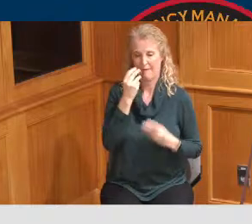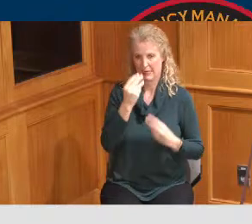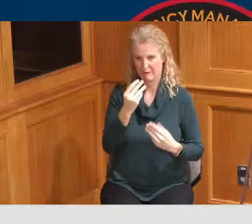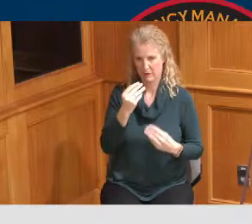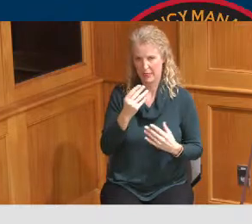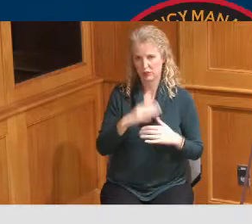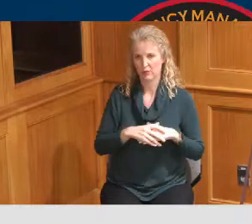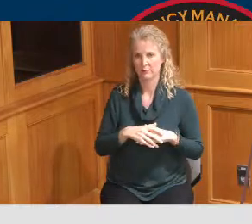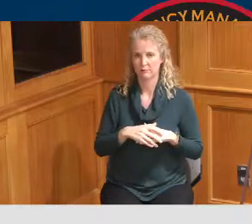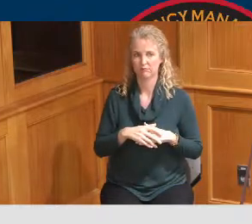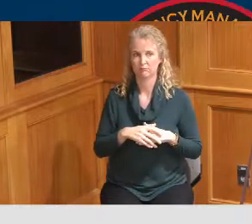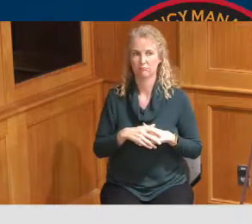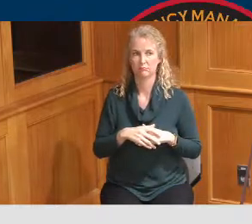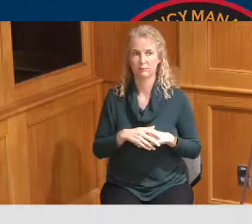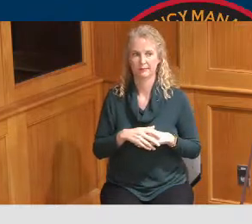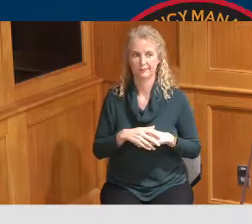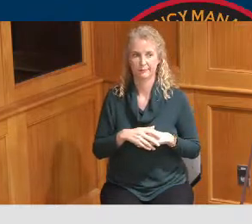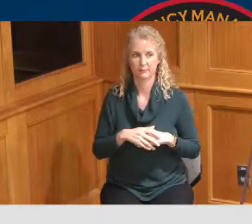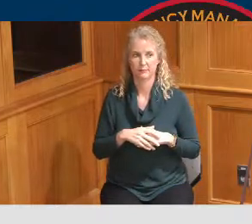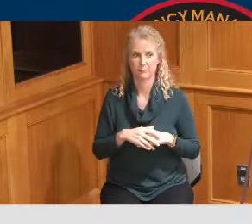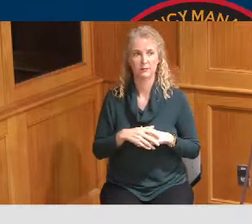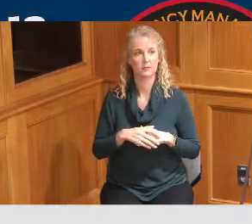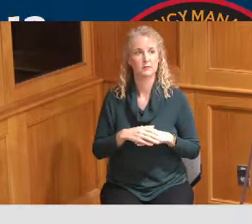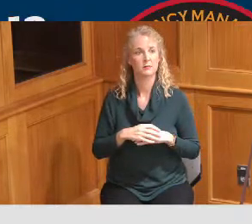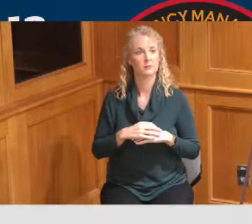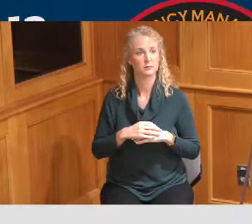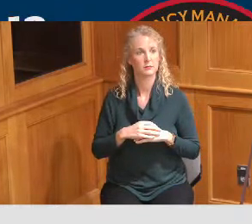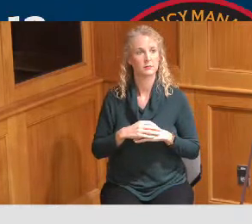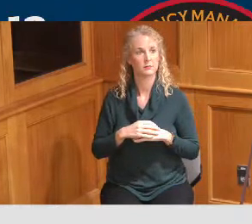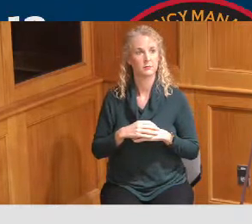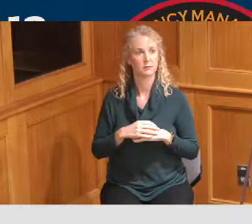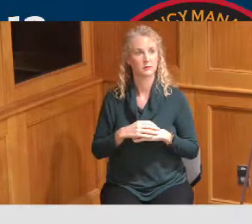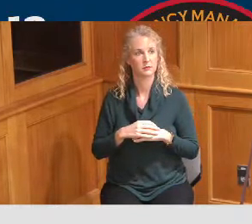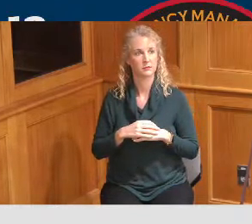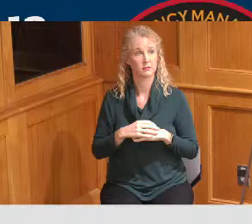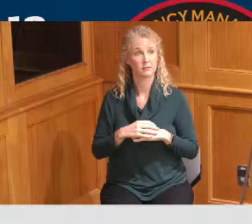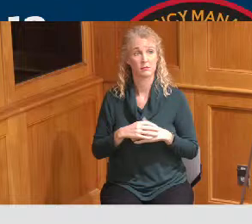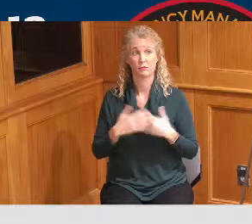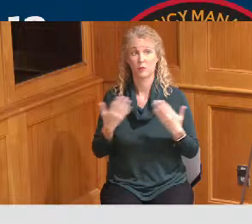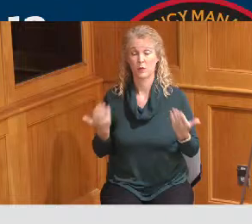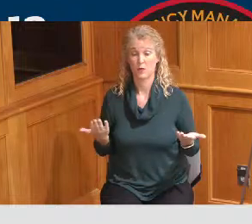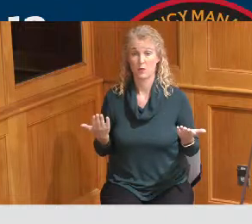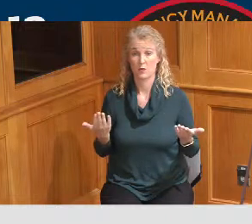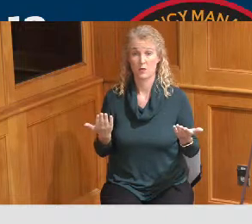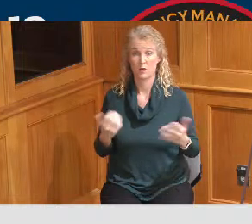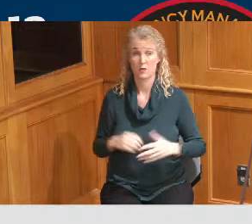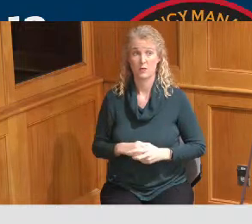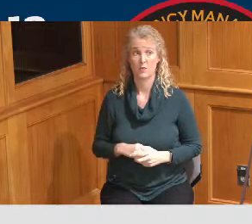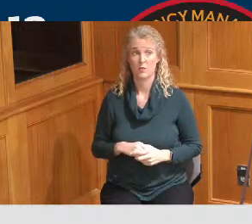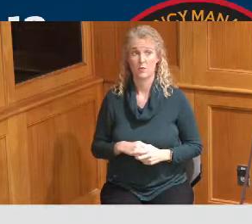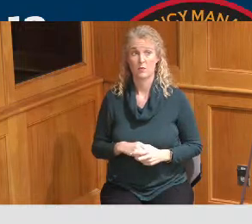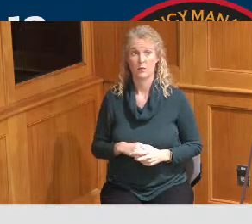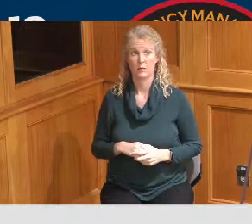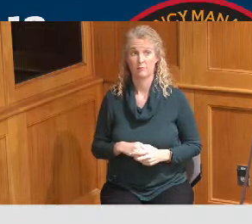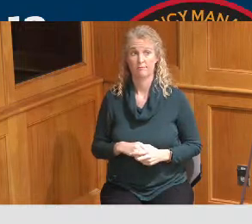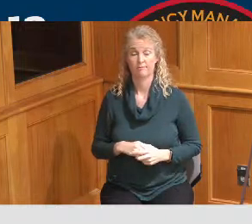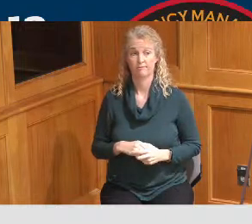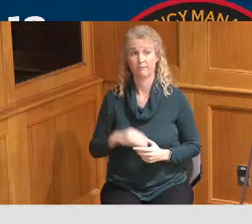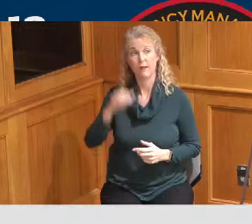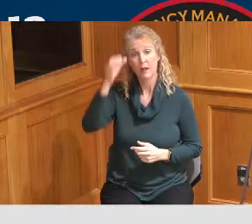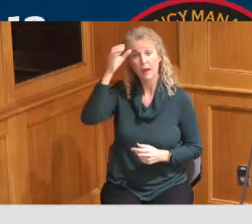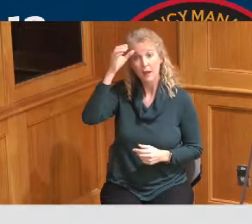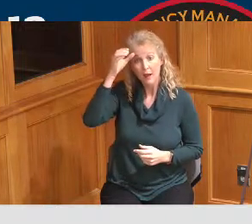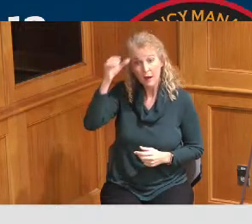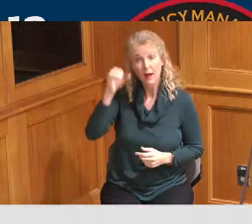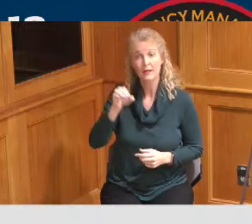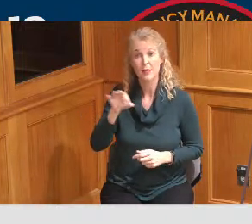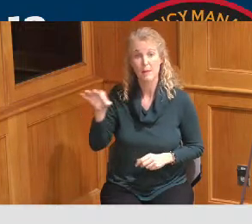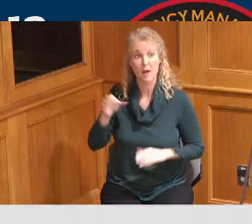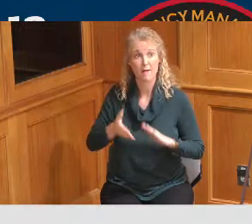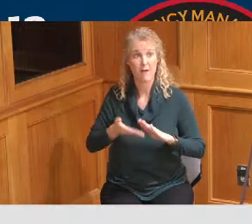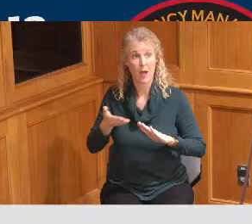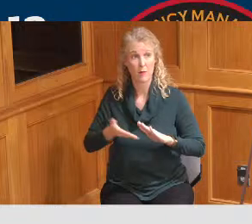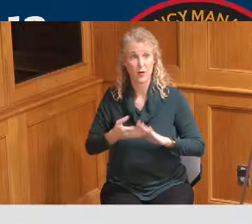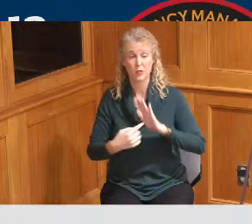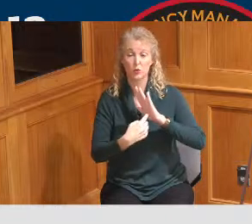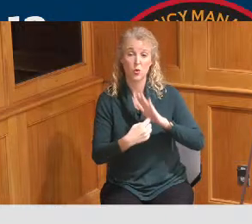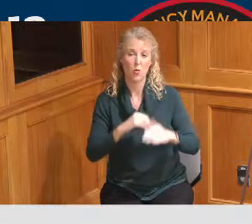Law so again the the the the concept of operations addresses the prevention activities that we do